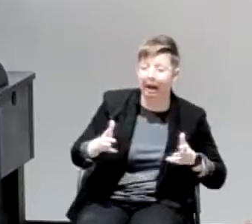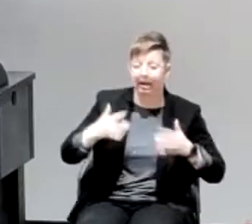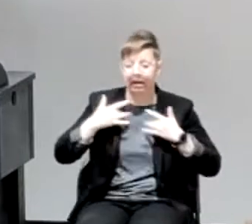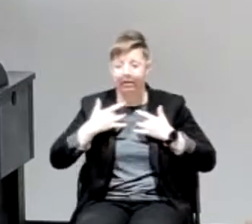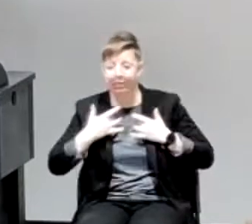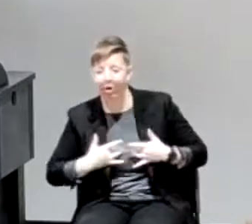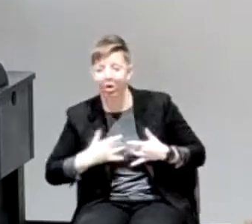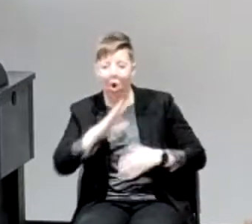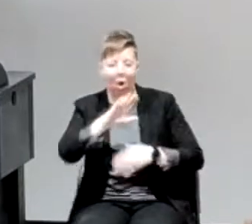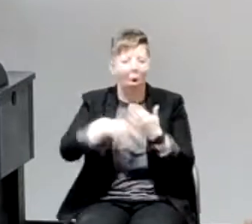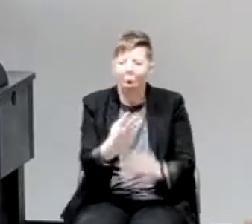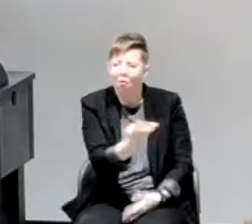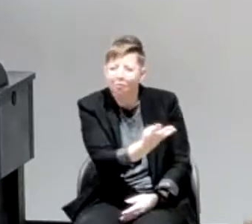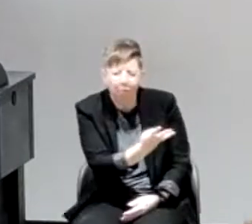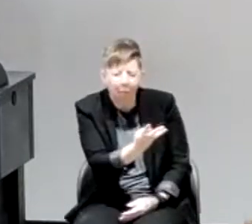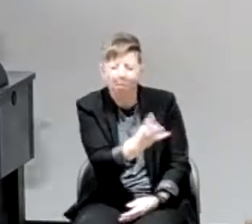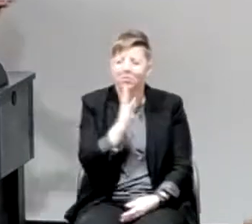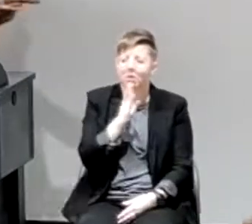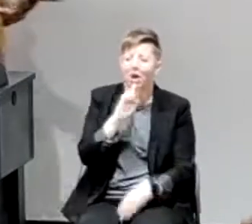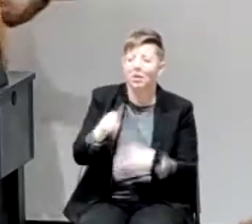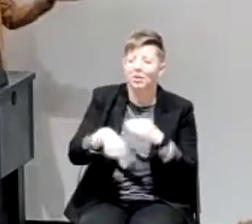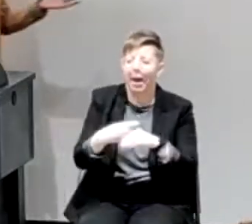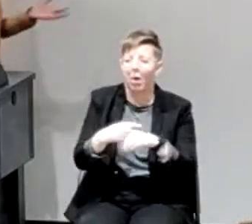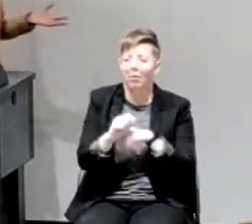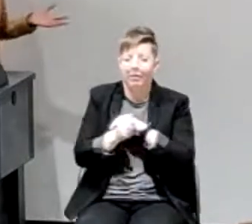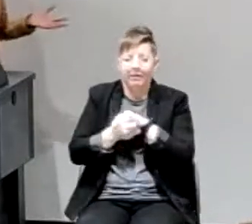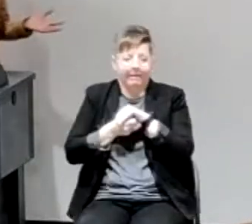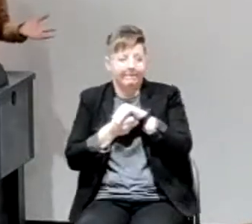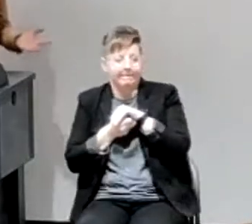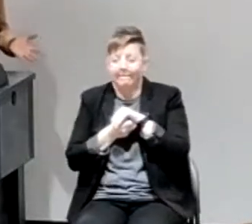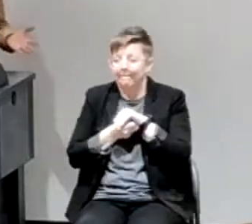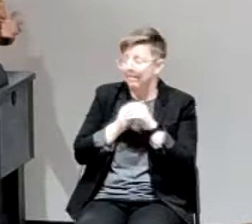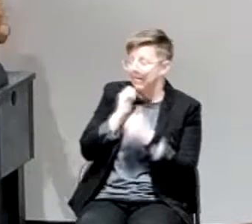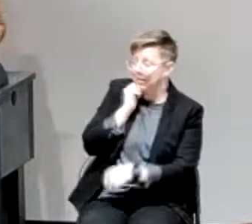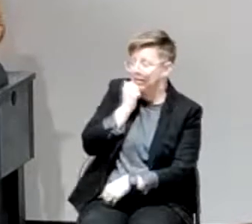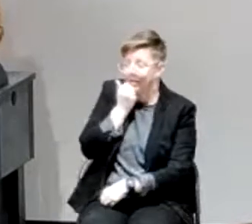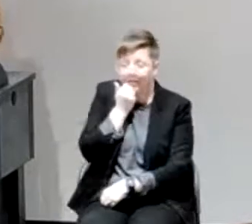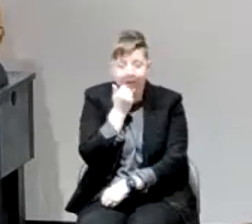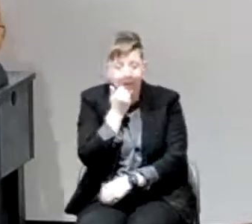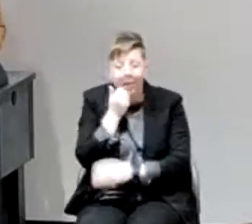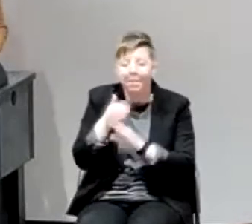students receive examined perceived full permission to be vulnerable.